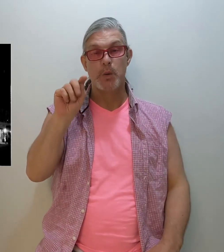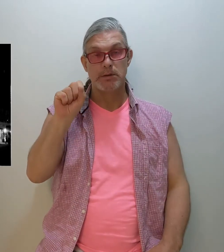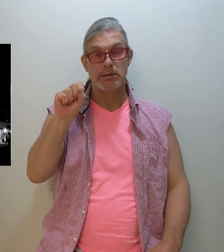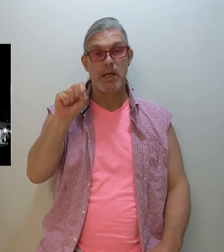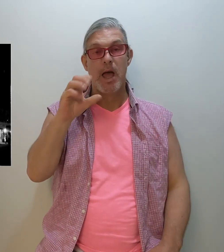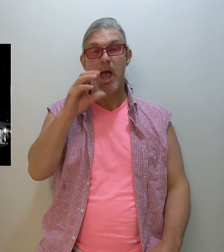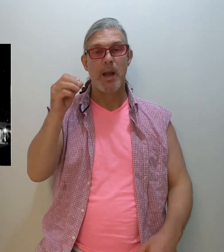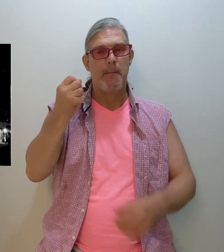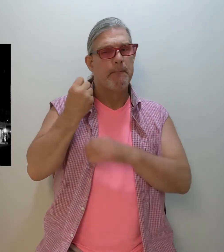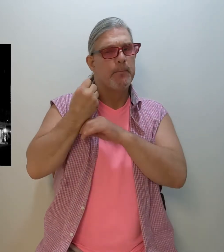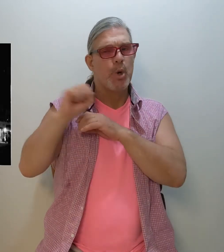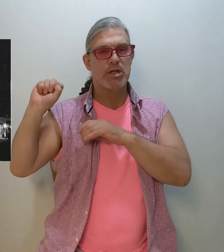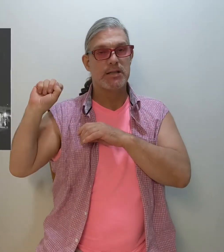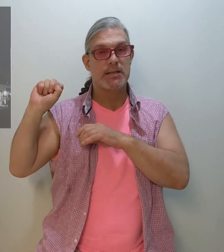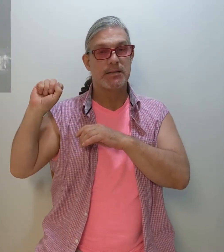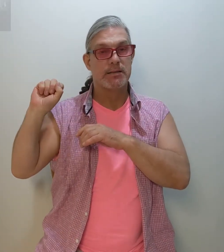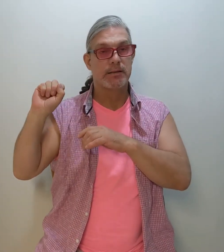throughout the city.